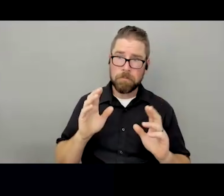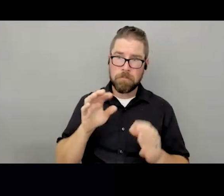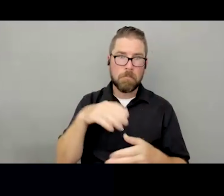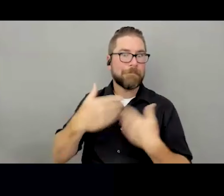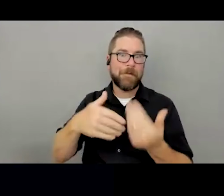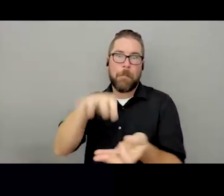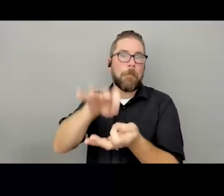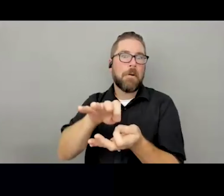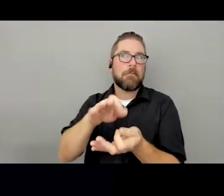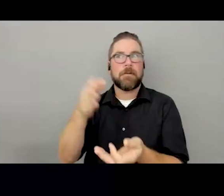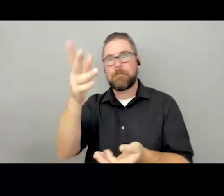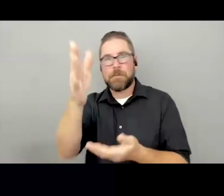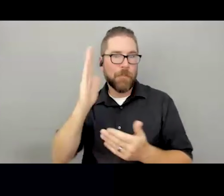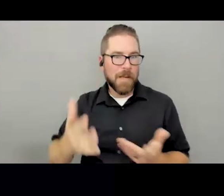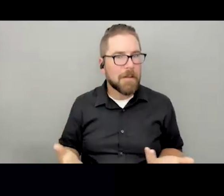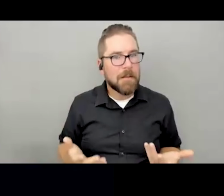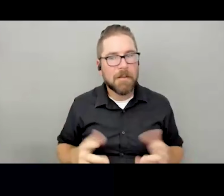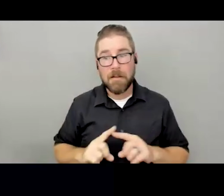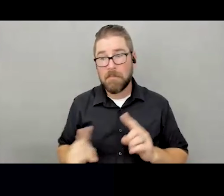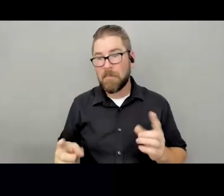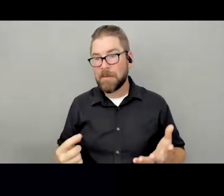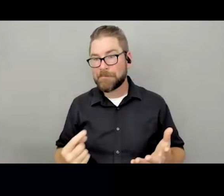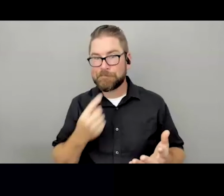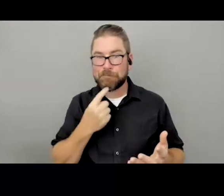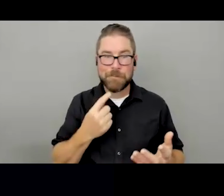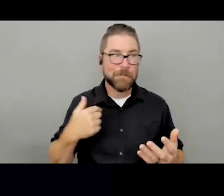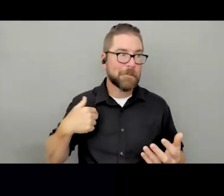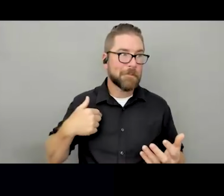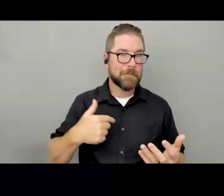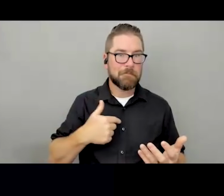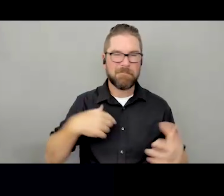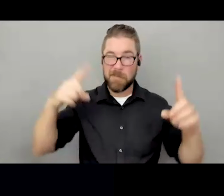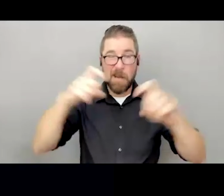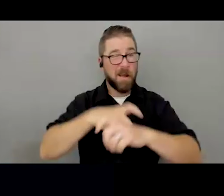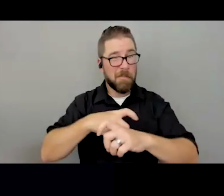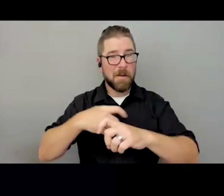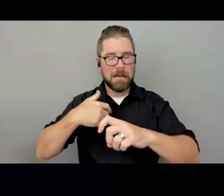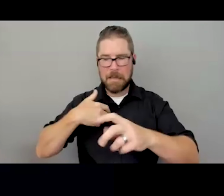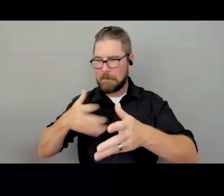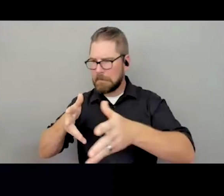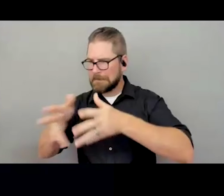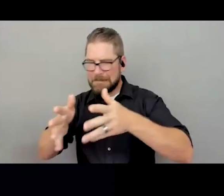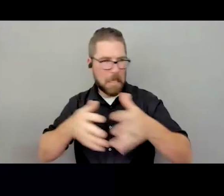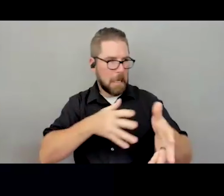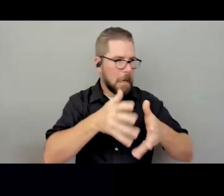But unfortunately, just because we are dealing with so many different pieces and eventually it does come back to the student reaching back out